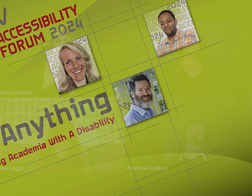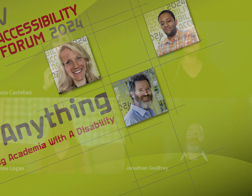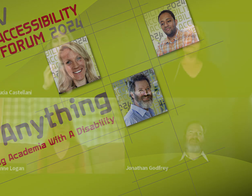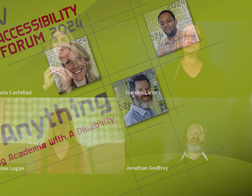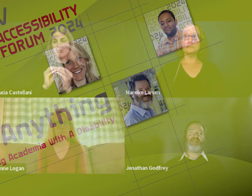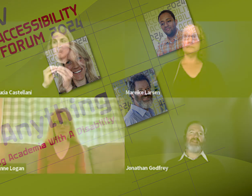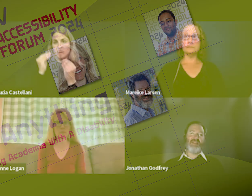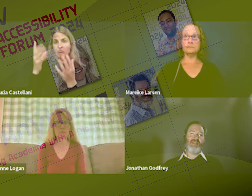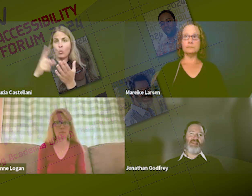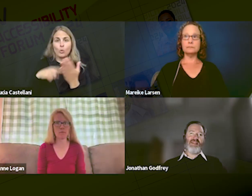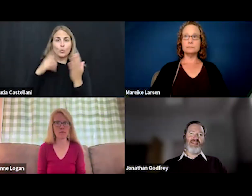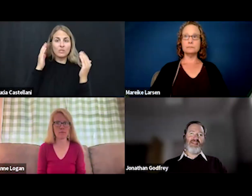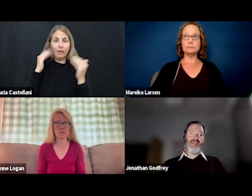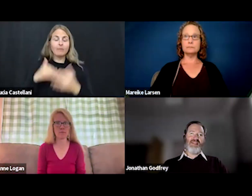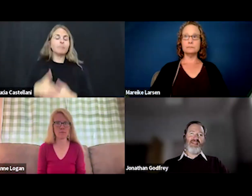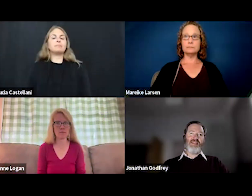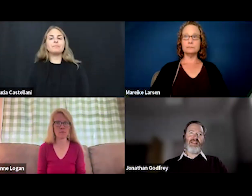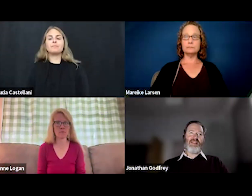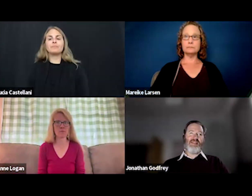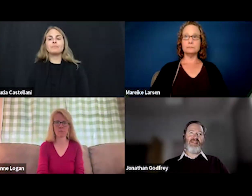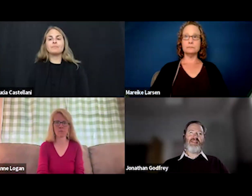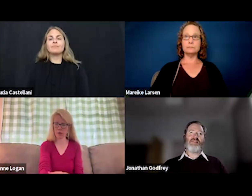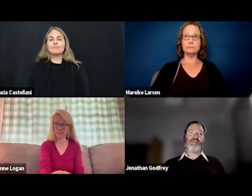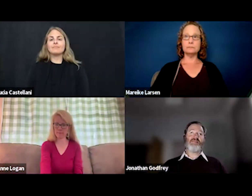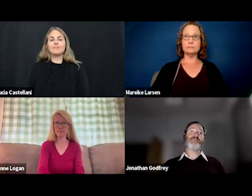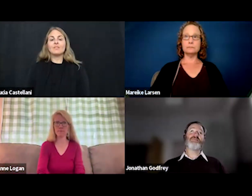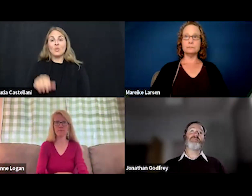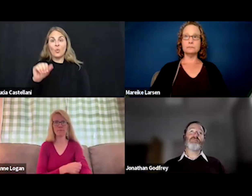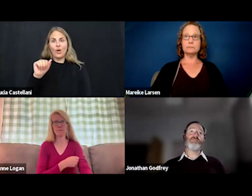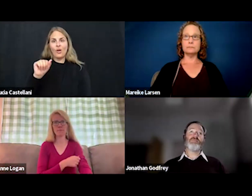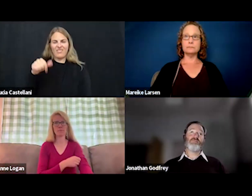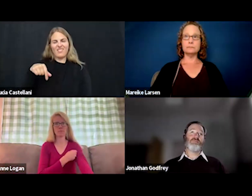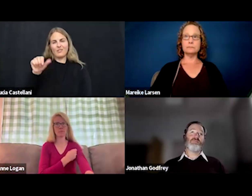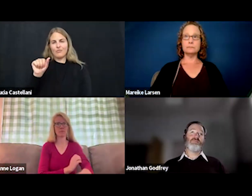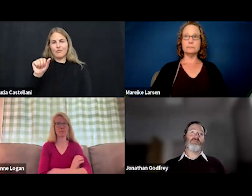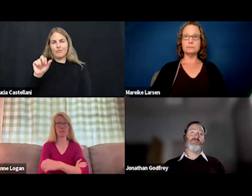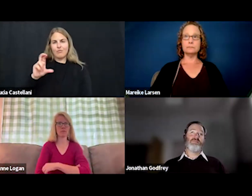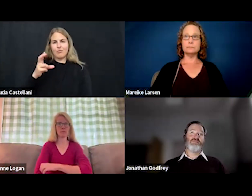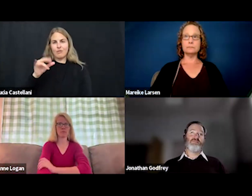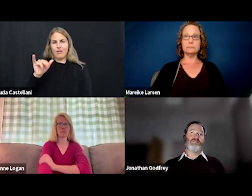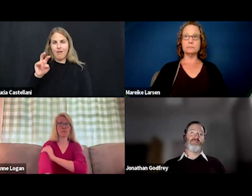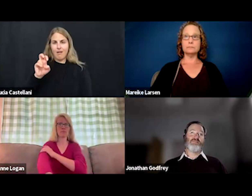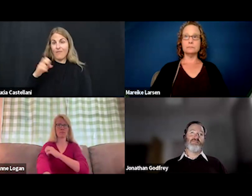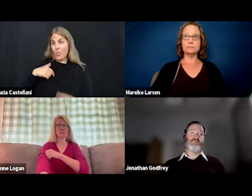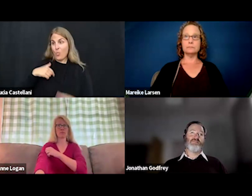So on behalf of arXiv, welcome, everybody. Welcome, panelists. Welcome, guests.